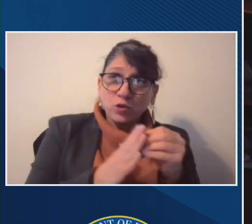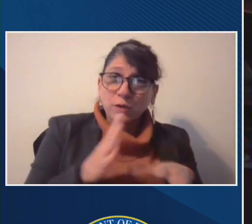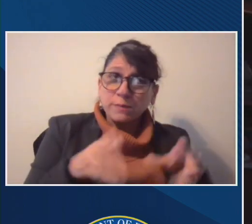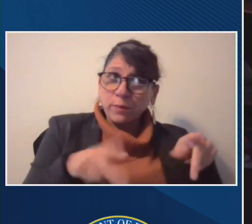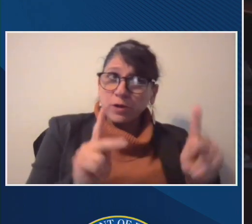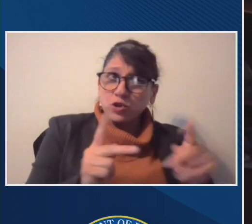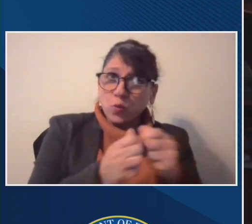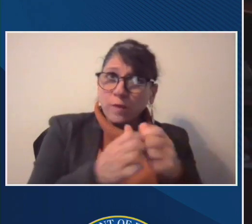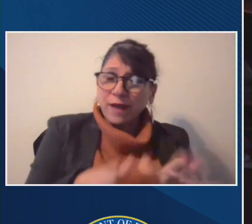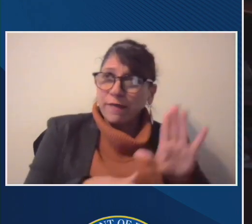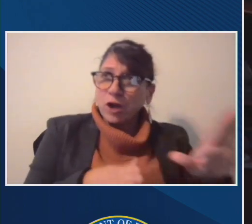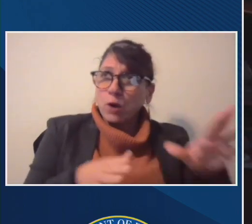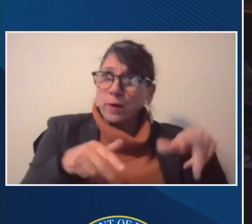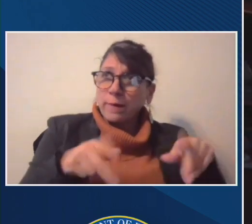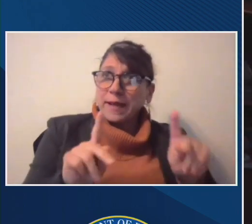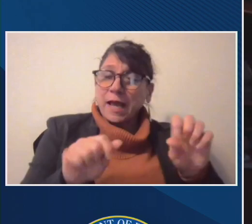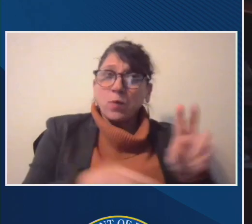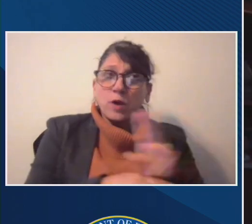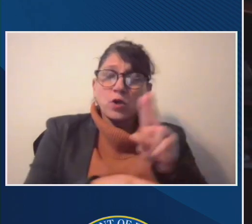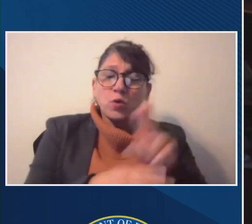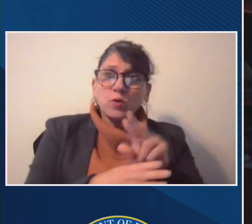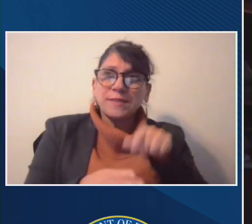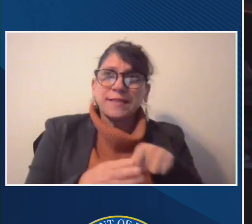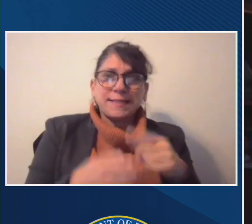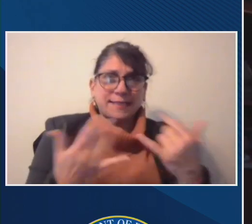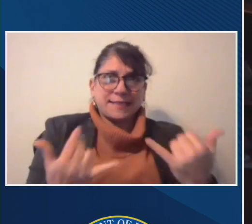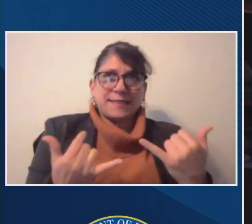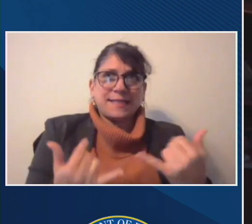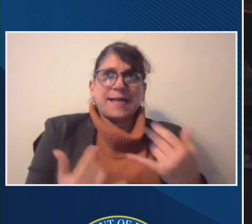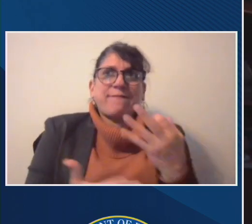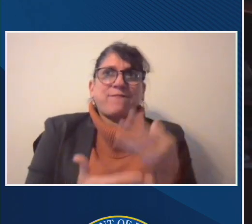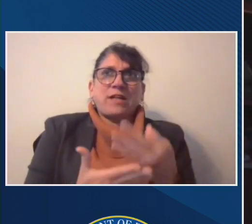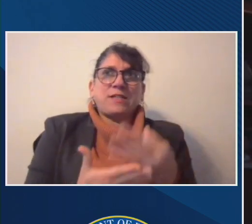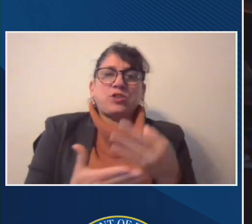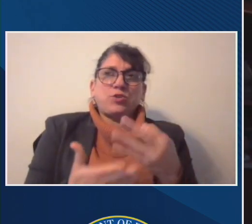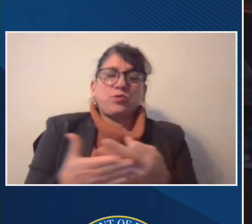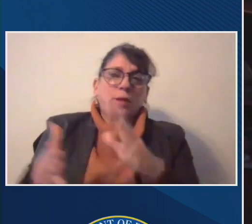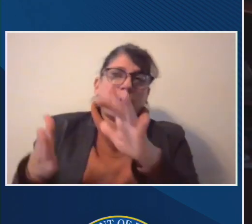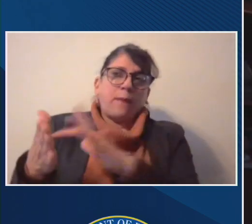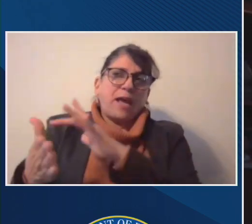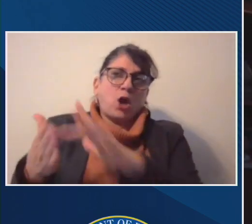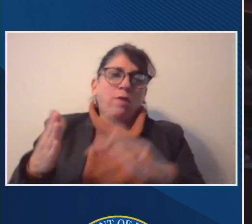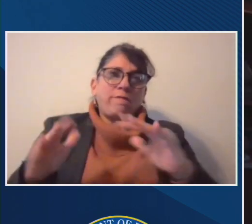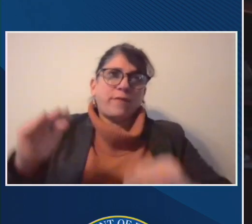could we use these existing funds to o ffset any balances due to the college?